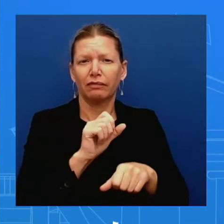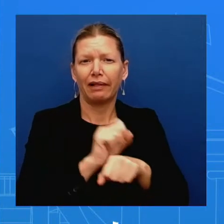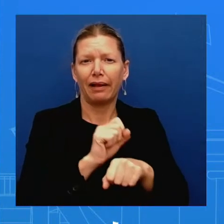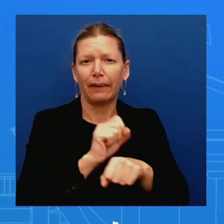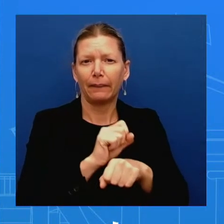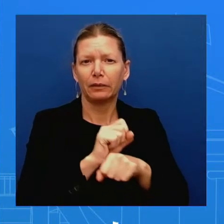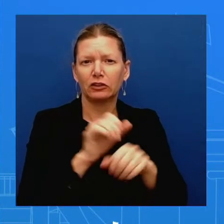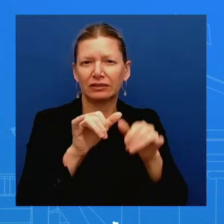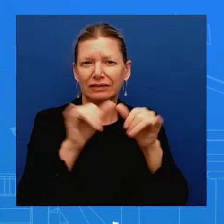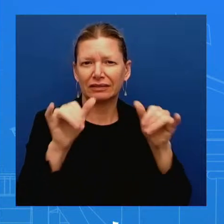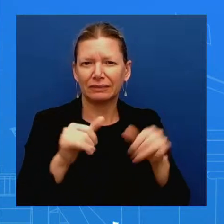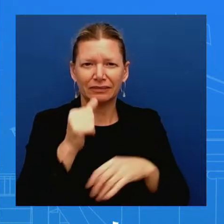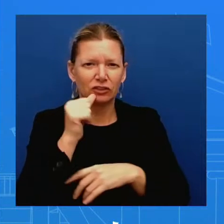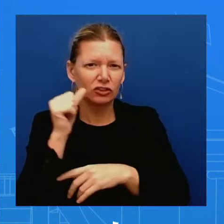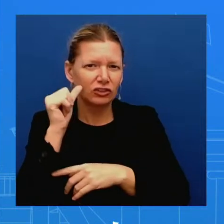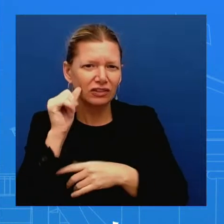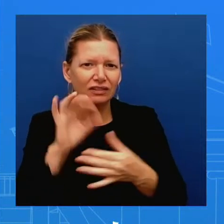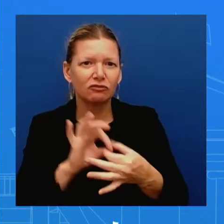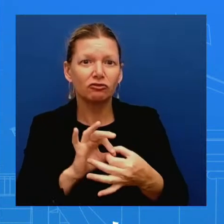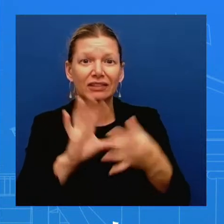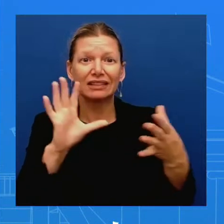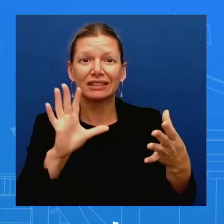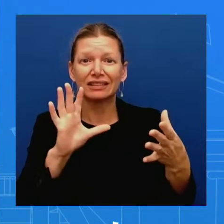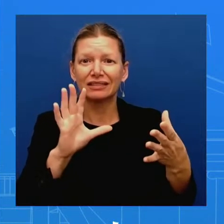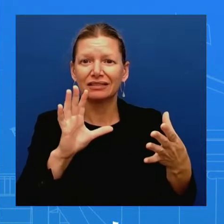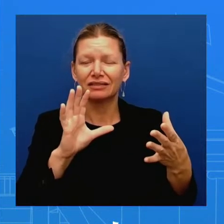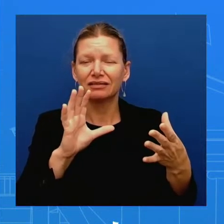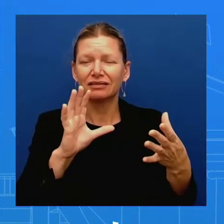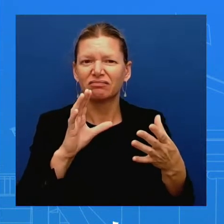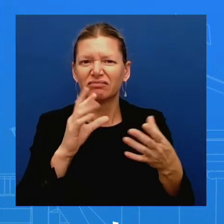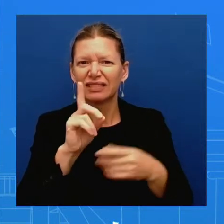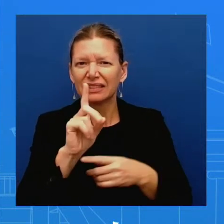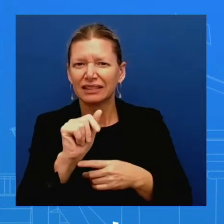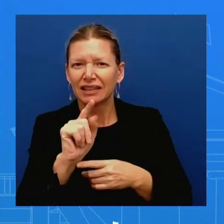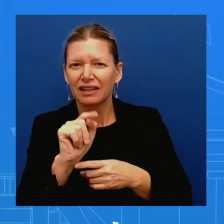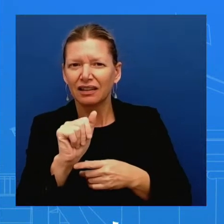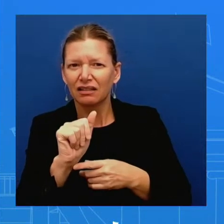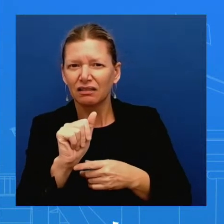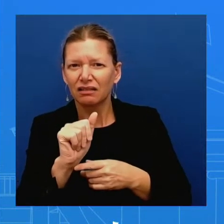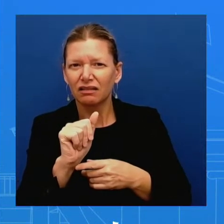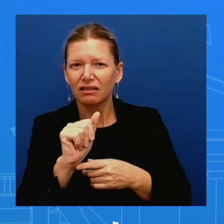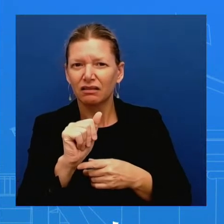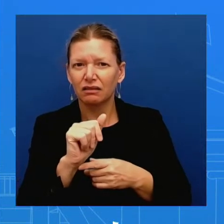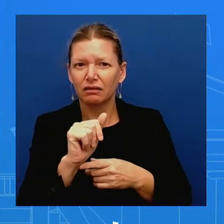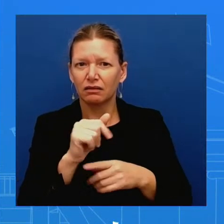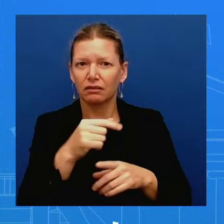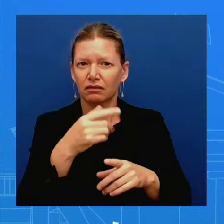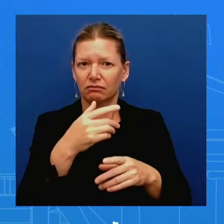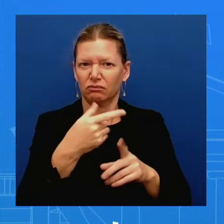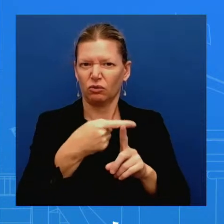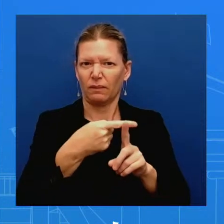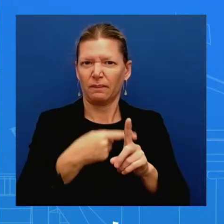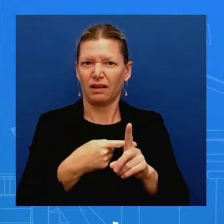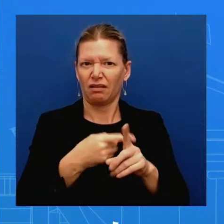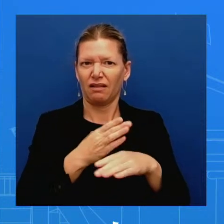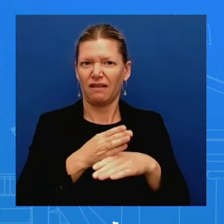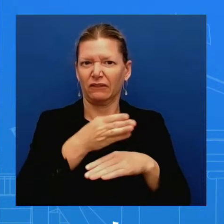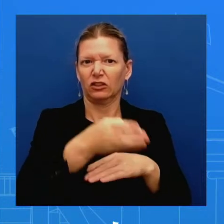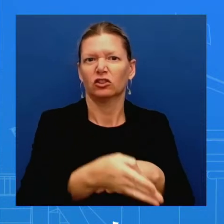It came a month after it was demonstrated that an economist had been talking to Wall Street firms and a couple years